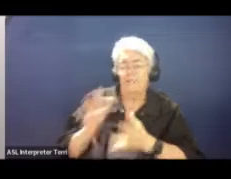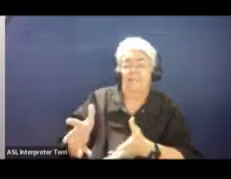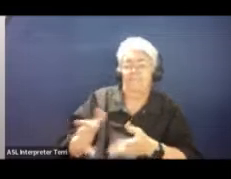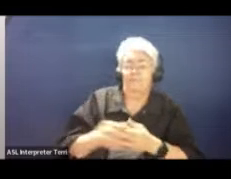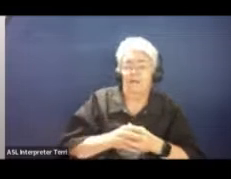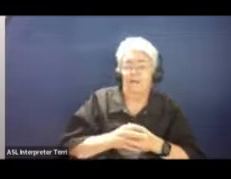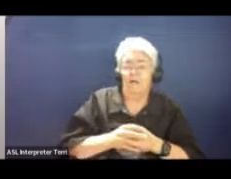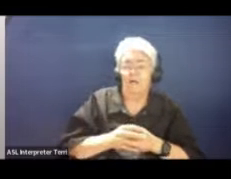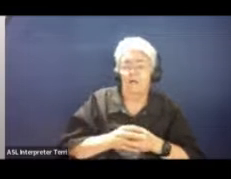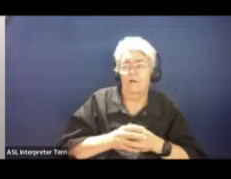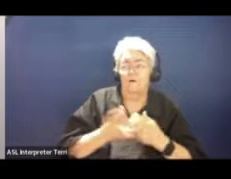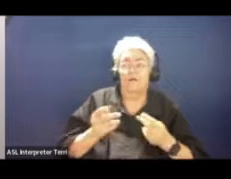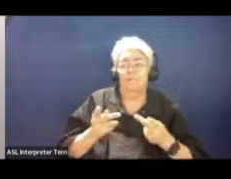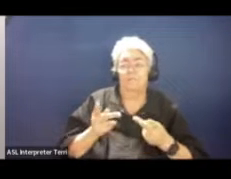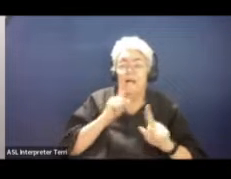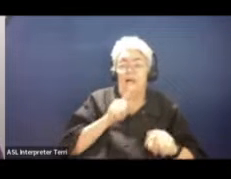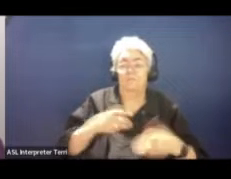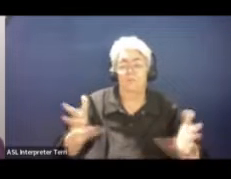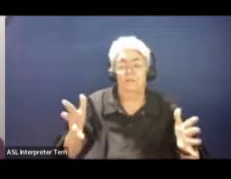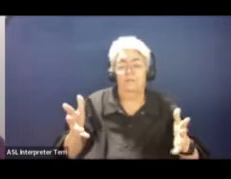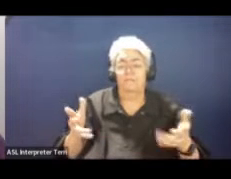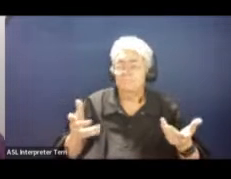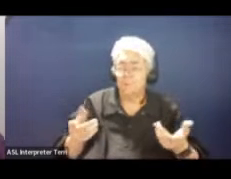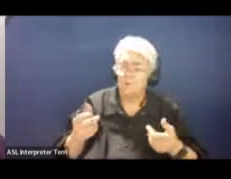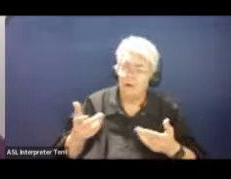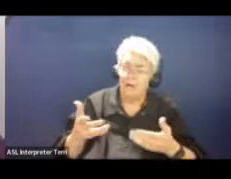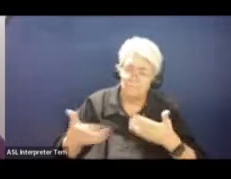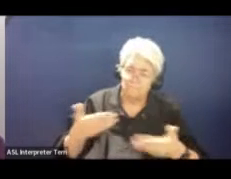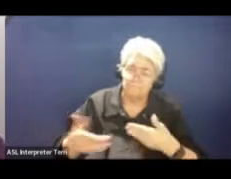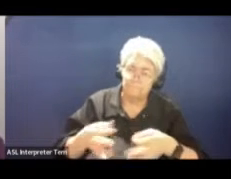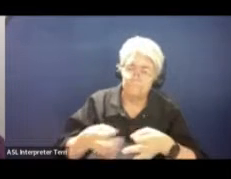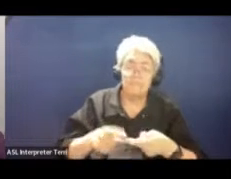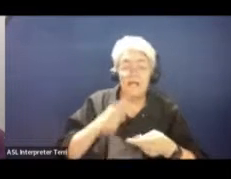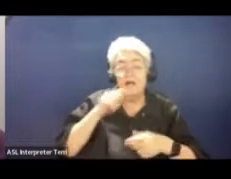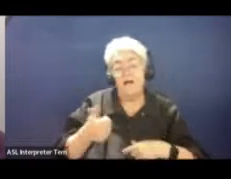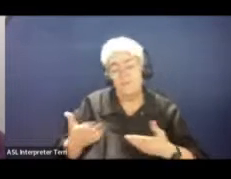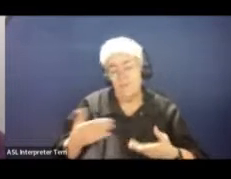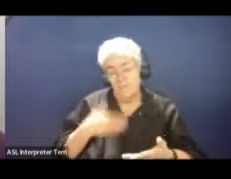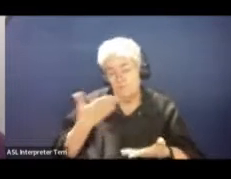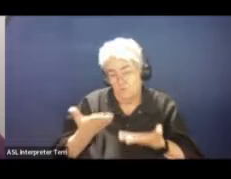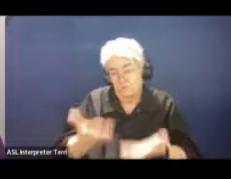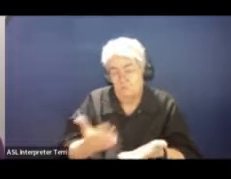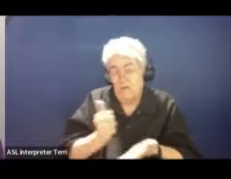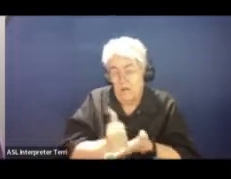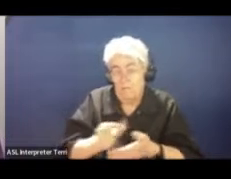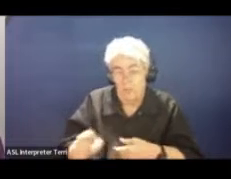your questions. What do I do now? Other gentle reminders is that the survivors only need to